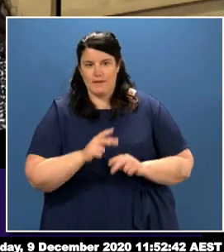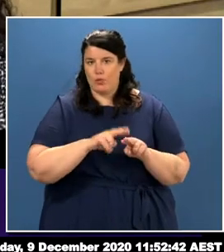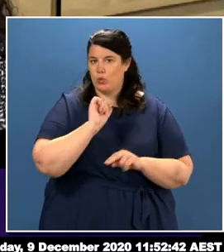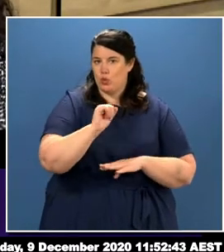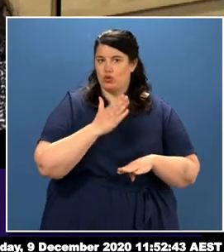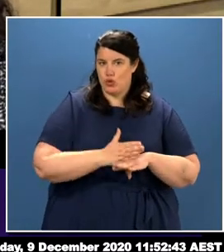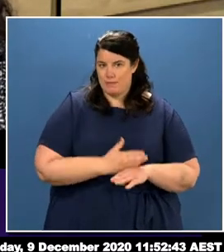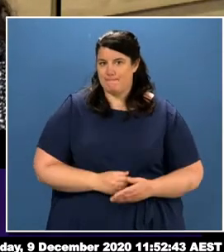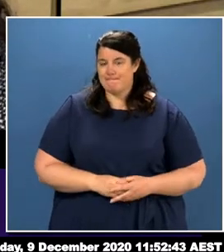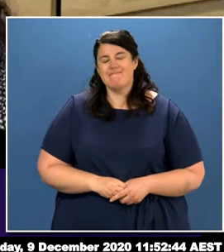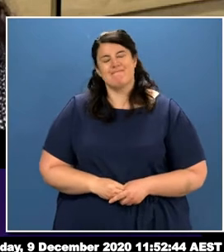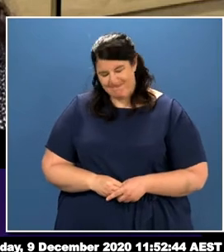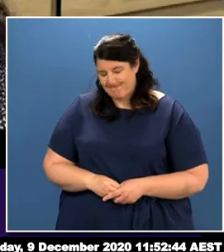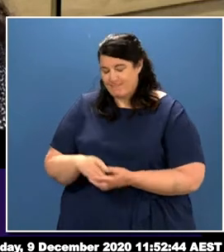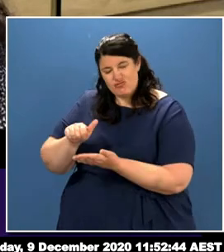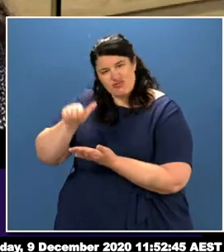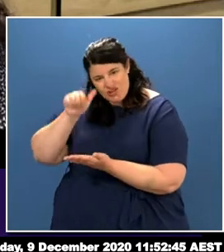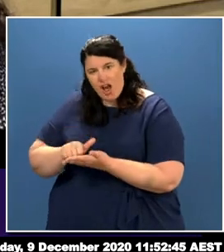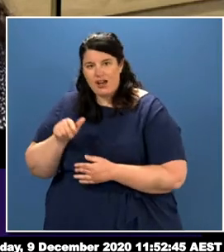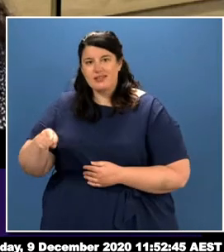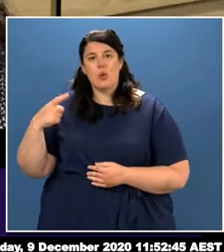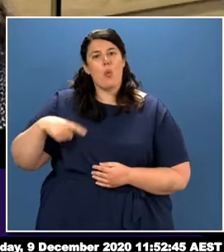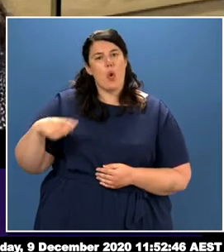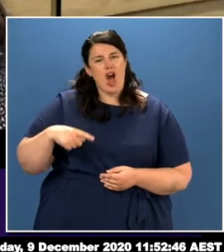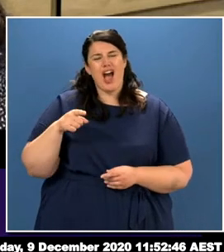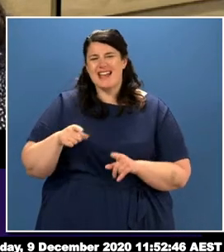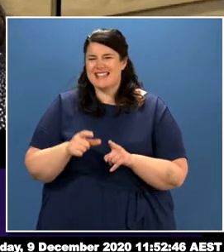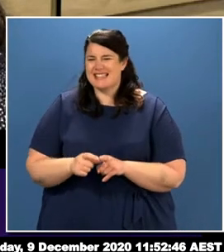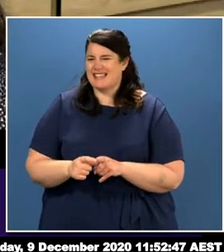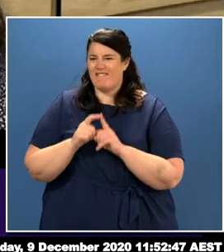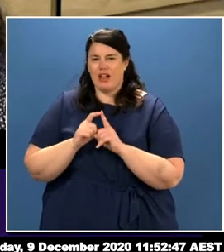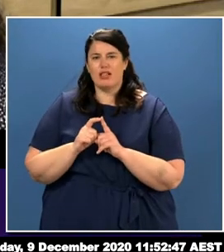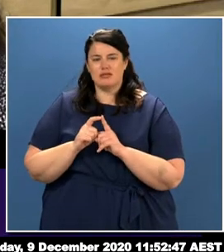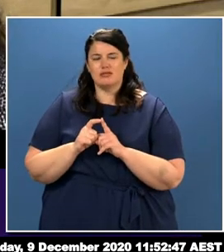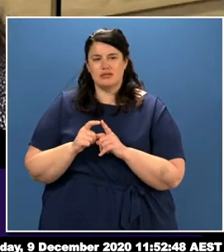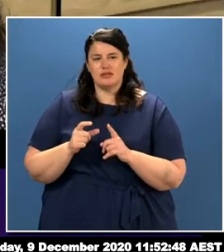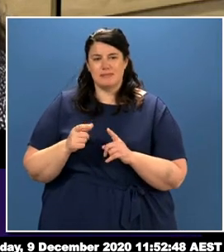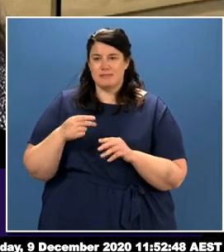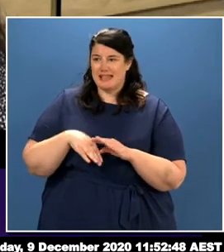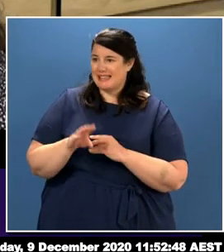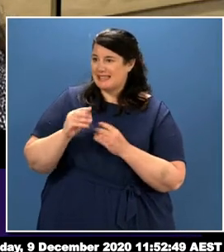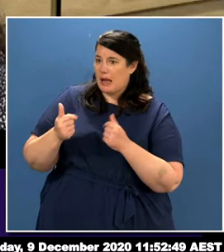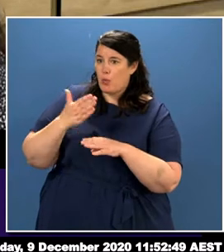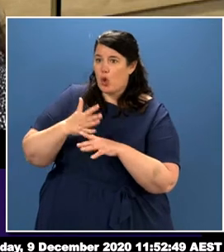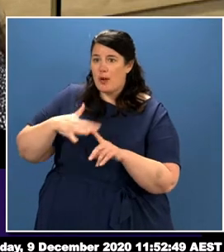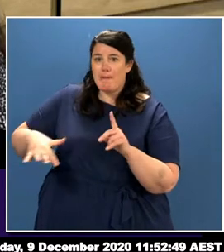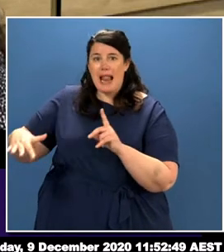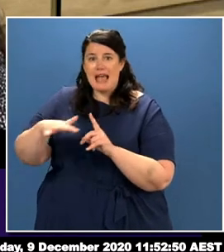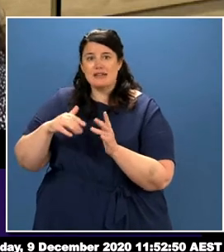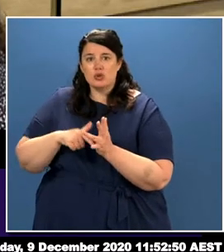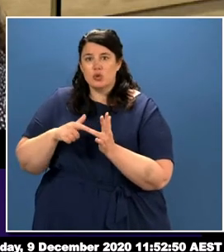Because it's difficult enough as it is getting through any recruitment